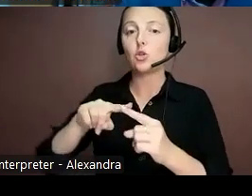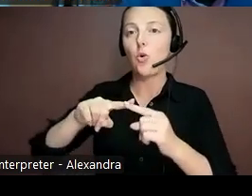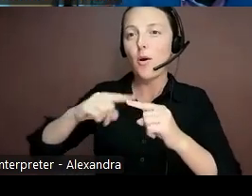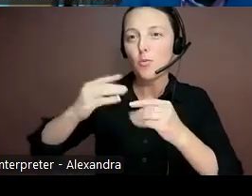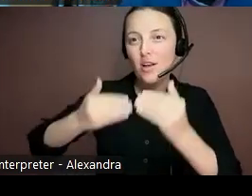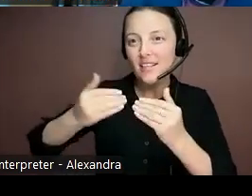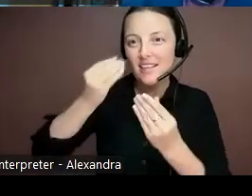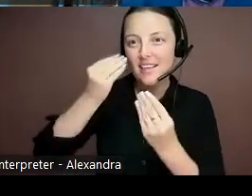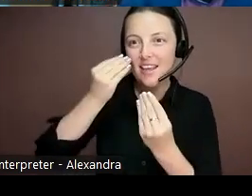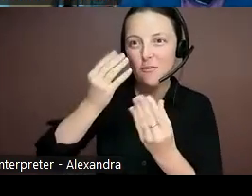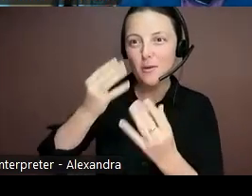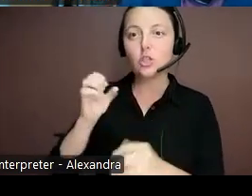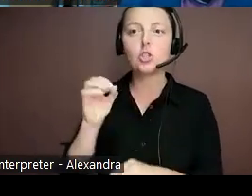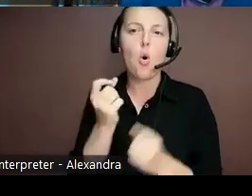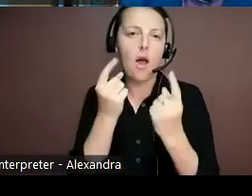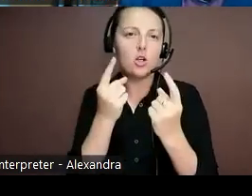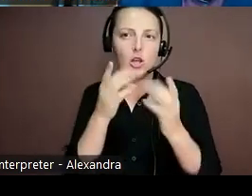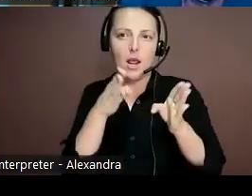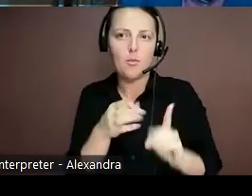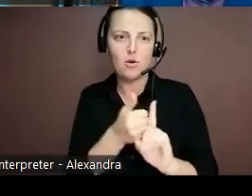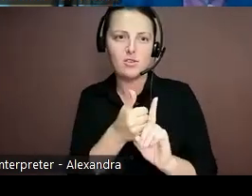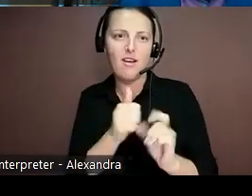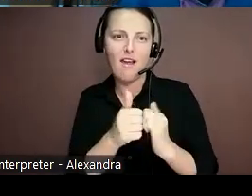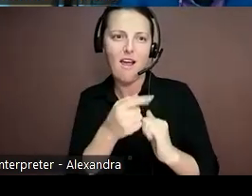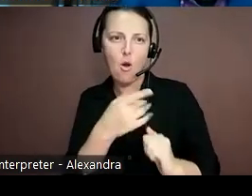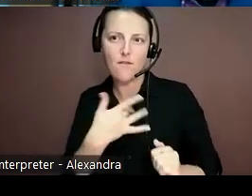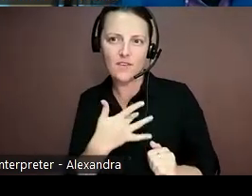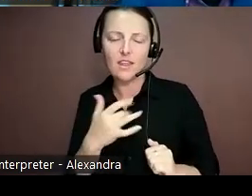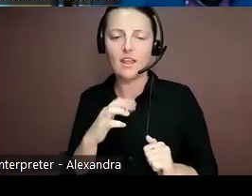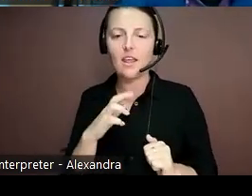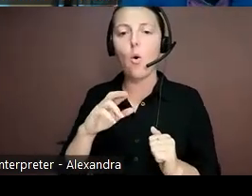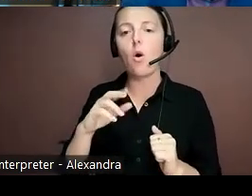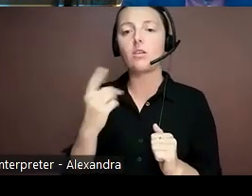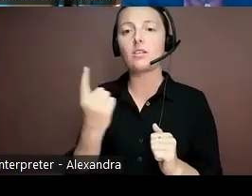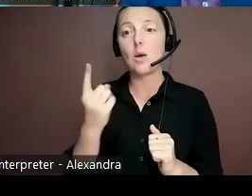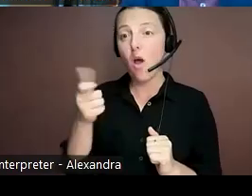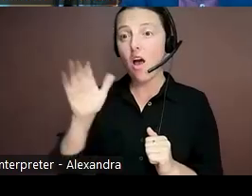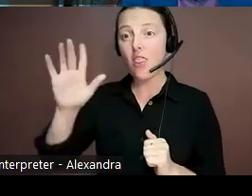uh feeling or understanding how somebody uh or somebody else's uh intention or understanding